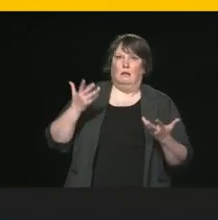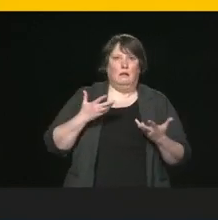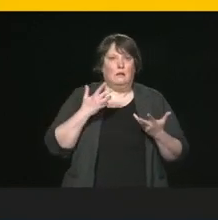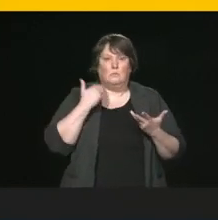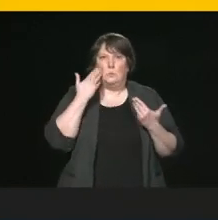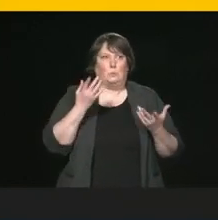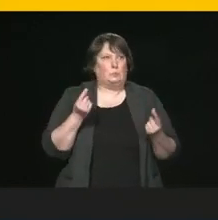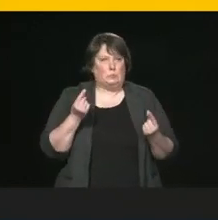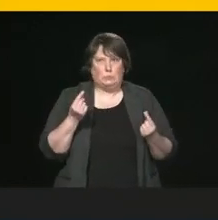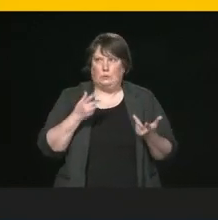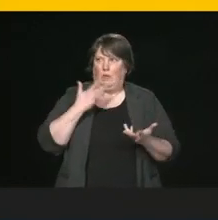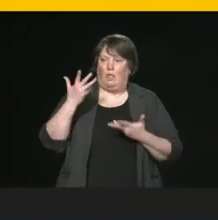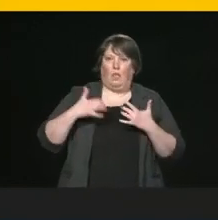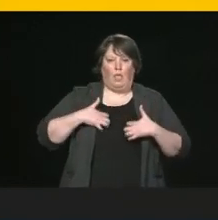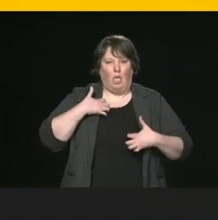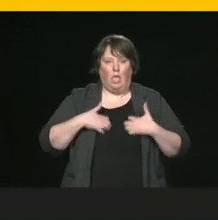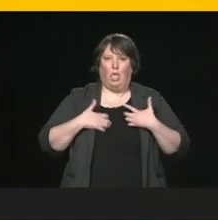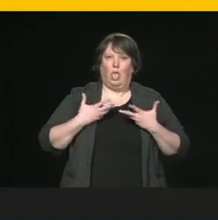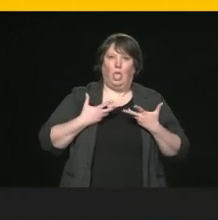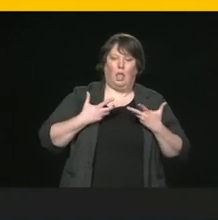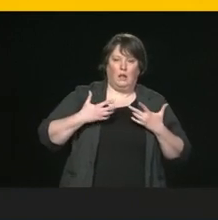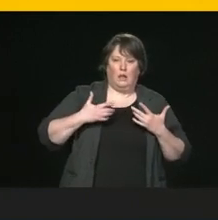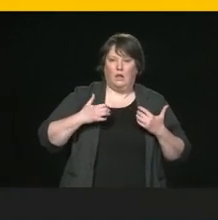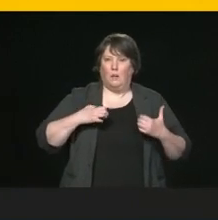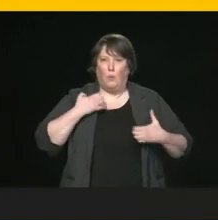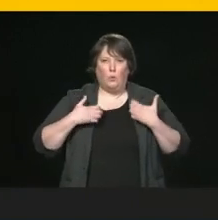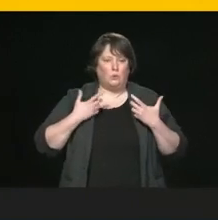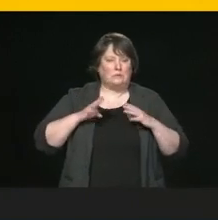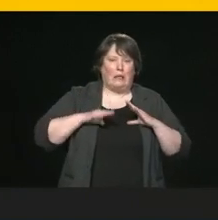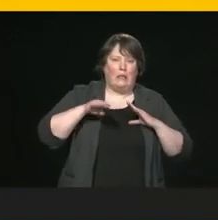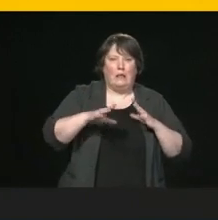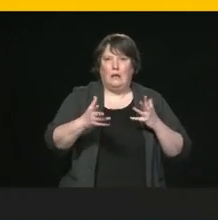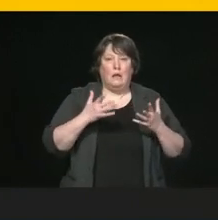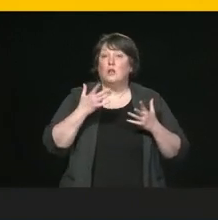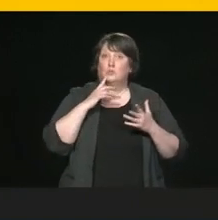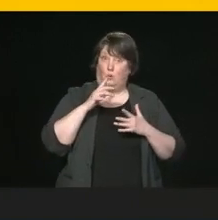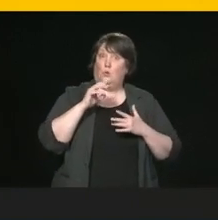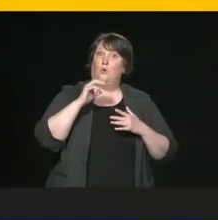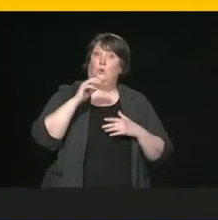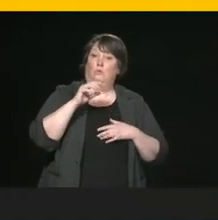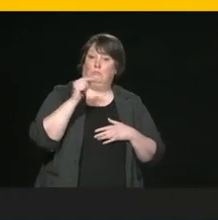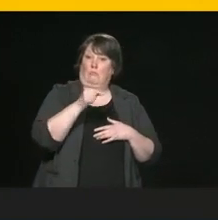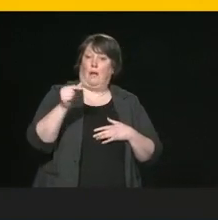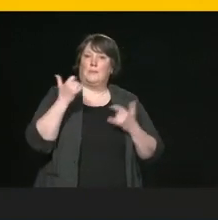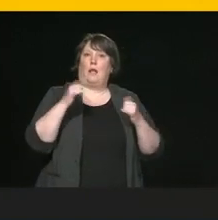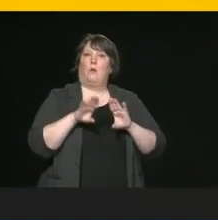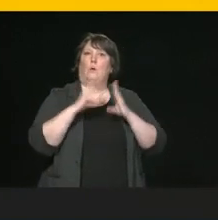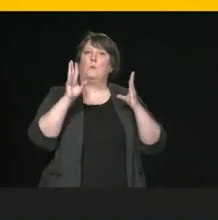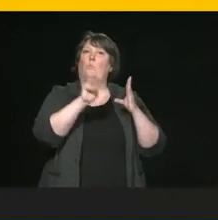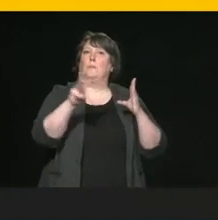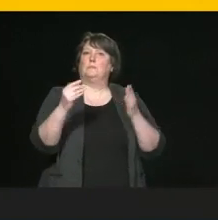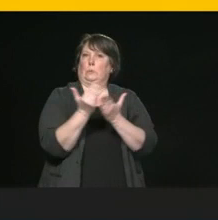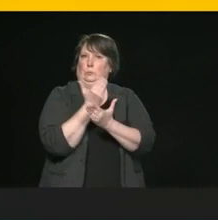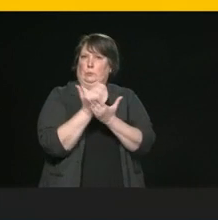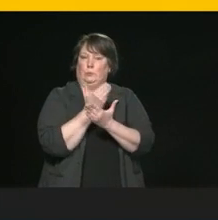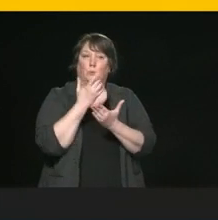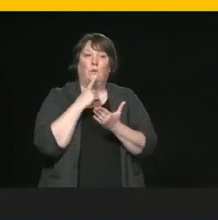EASY TO DEAL WITH EVERYTHING HAPPENING AROUND US. THIS WEEK, THE GOVERNMENT IS